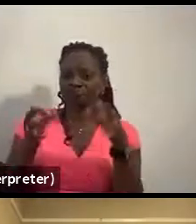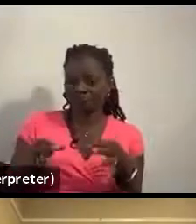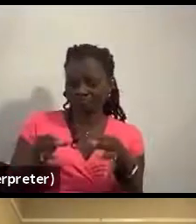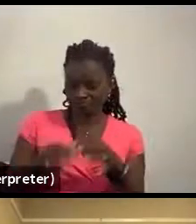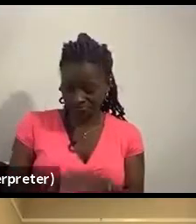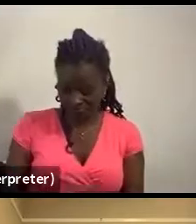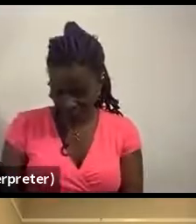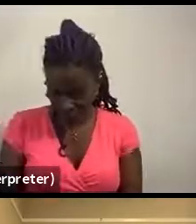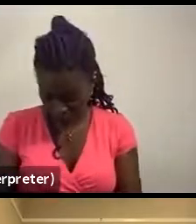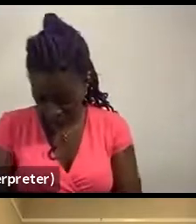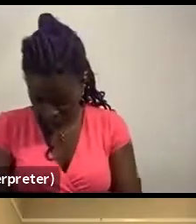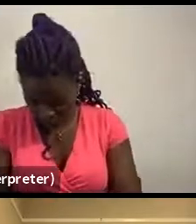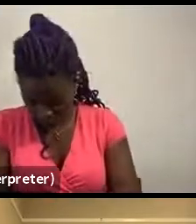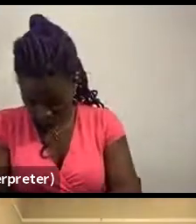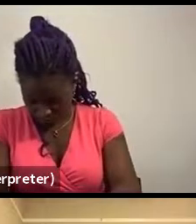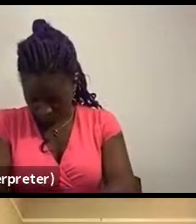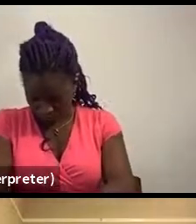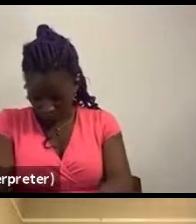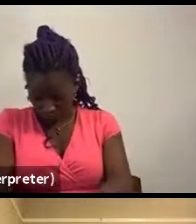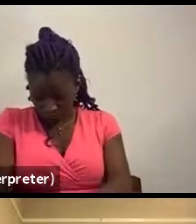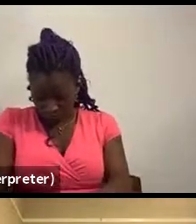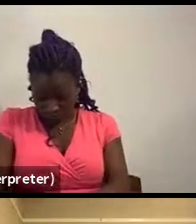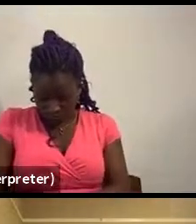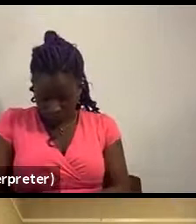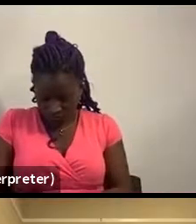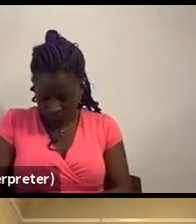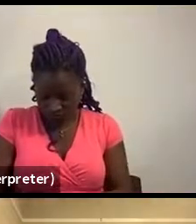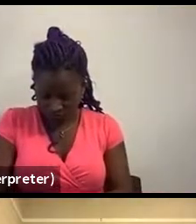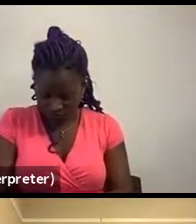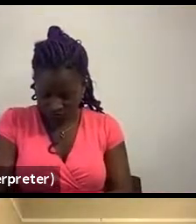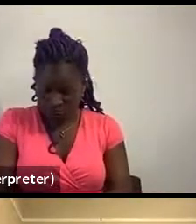I think it's an excellent question, and I think people like Brian and I